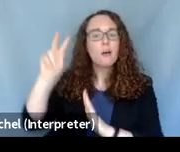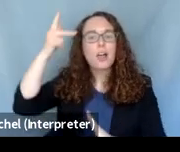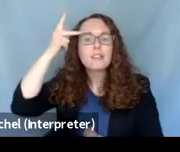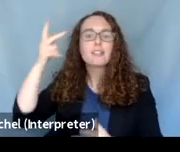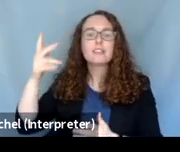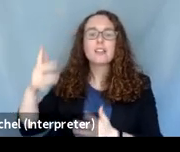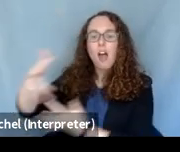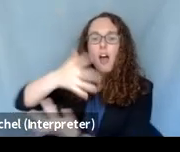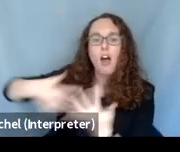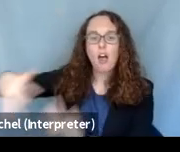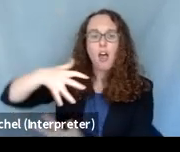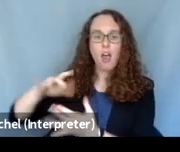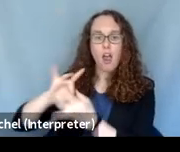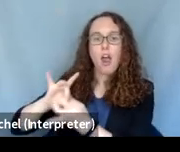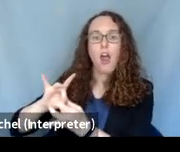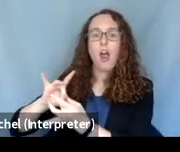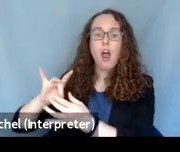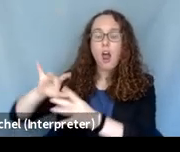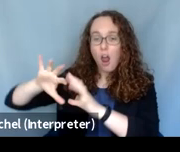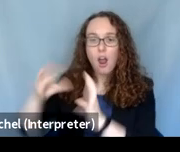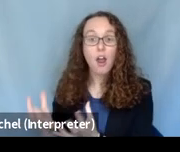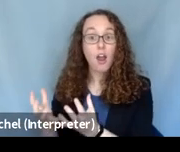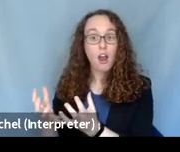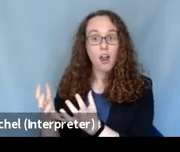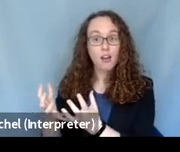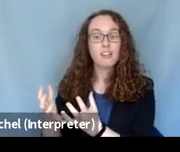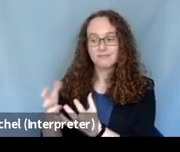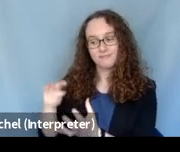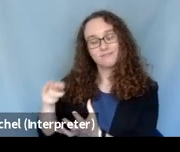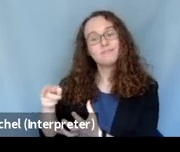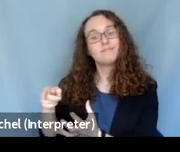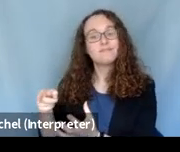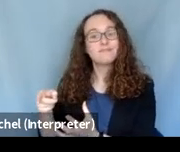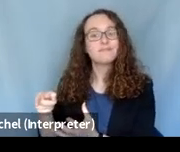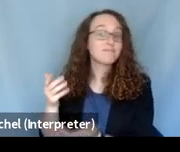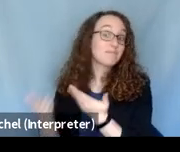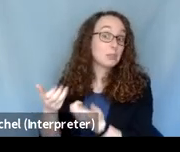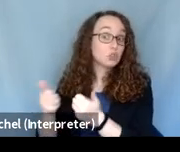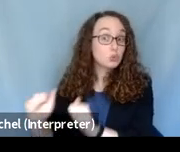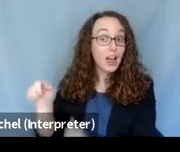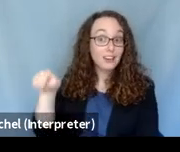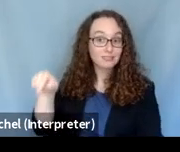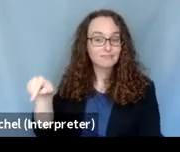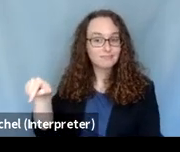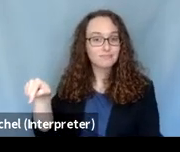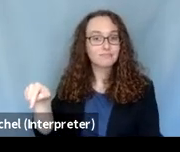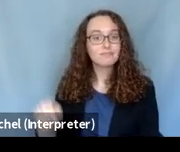diverse place to live, this might be the pathway for you to check out. Some of the majors that fall under